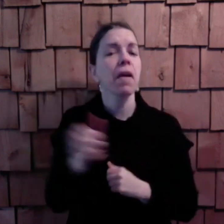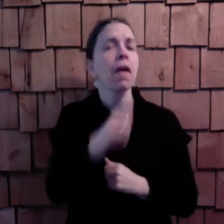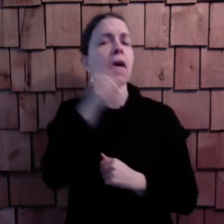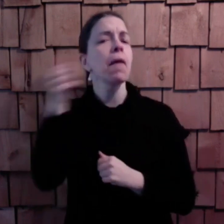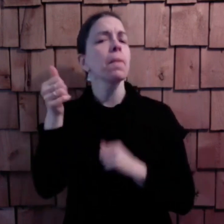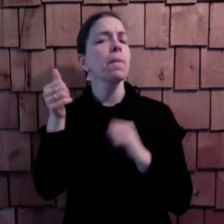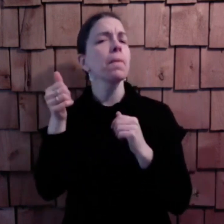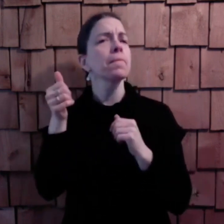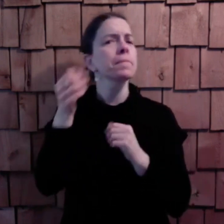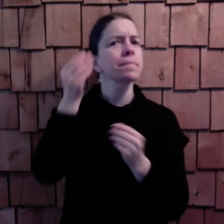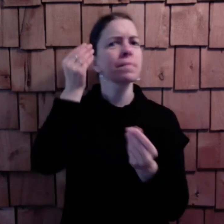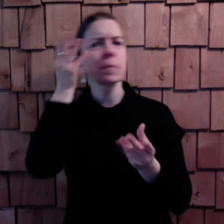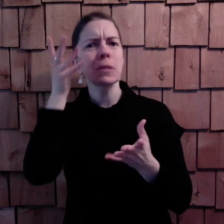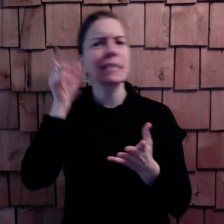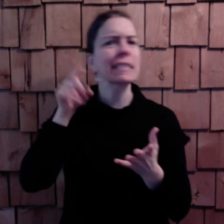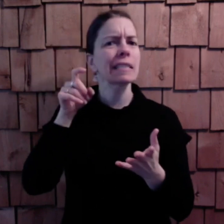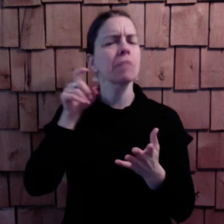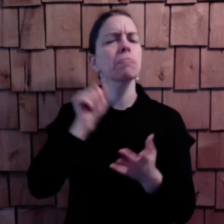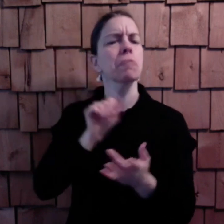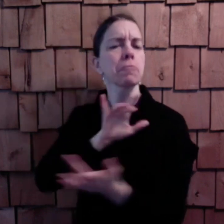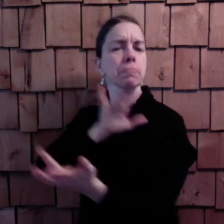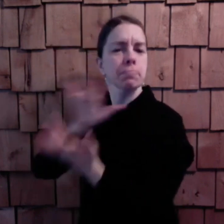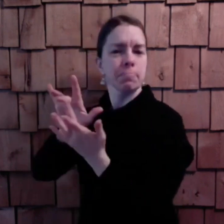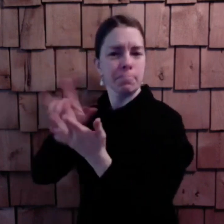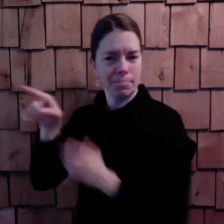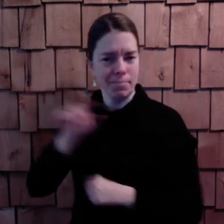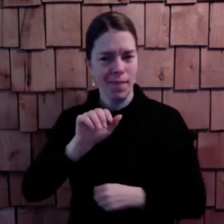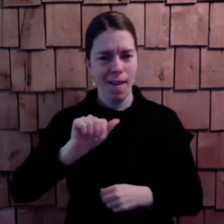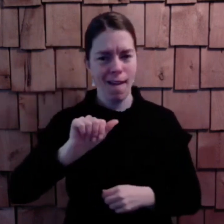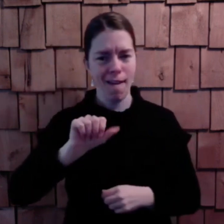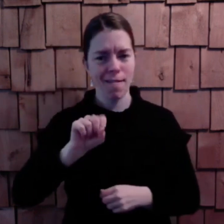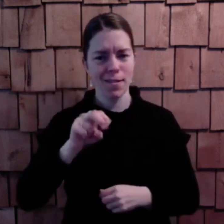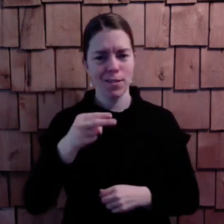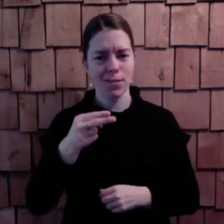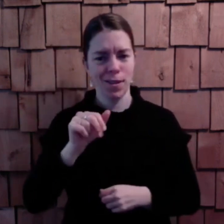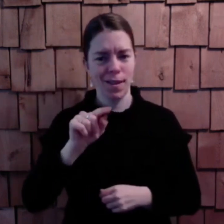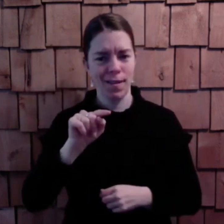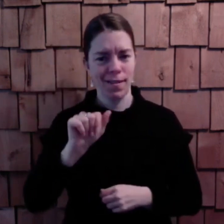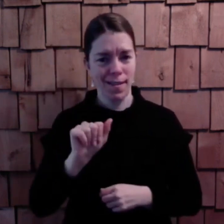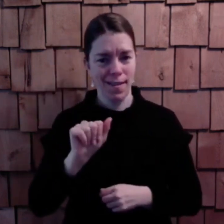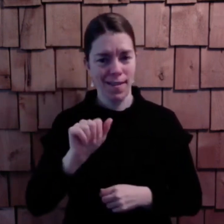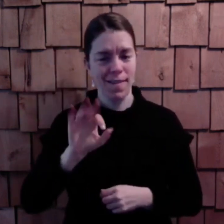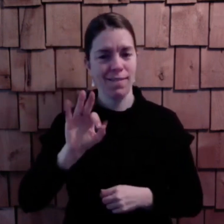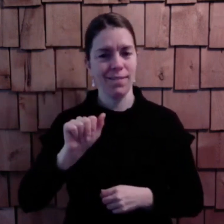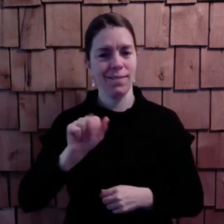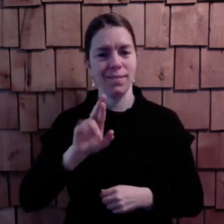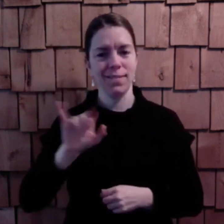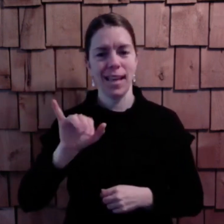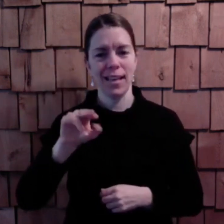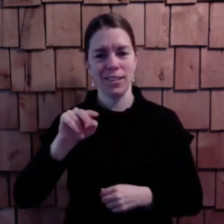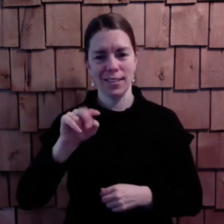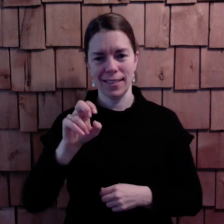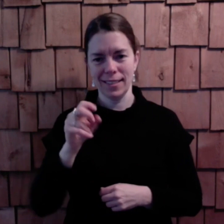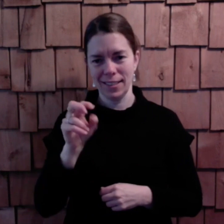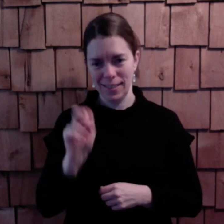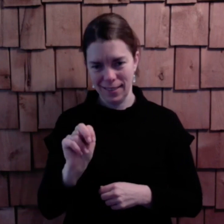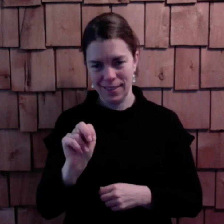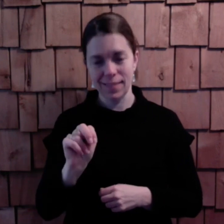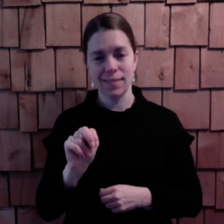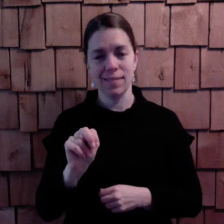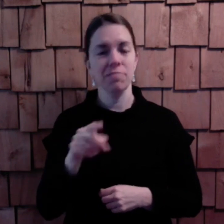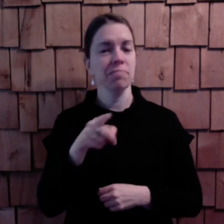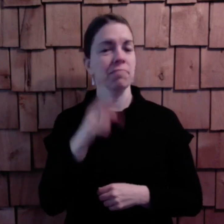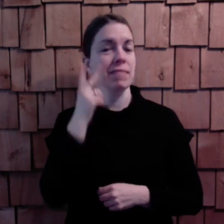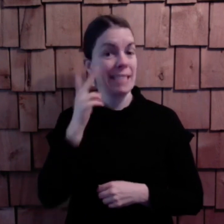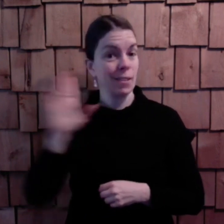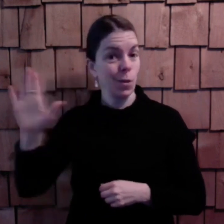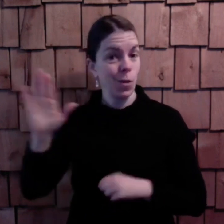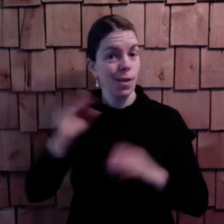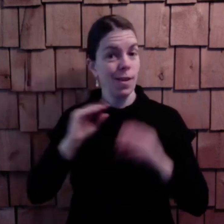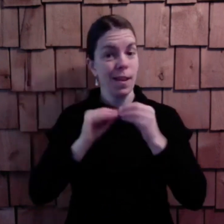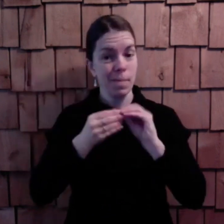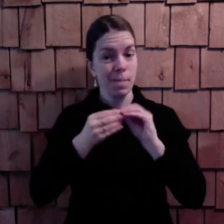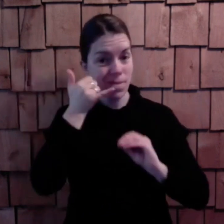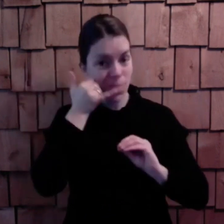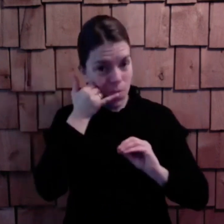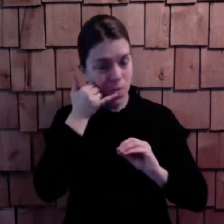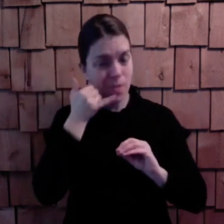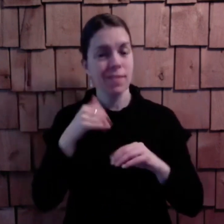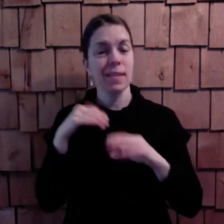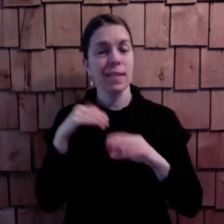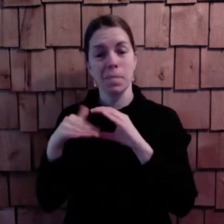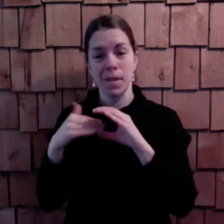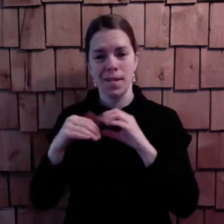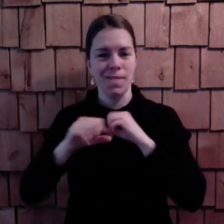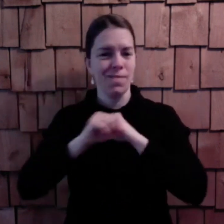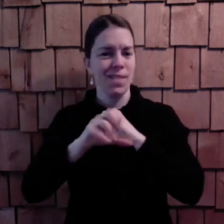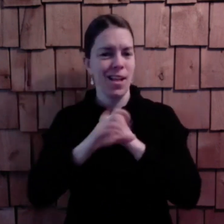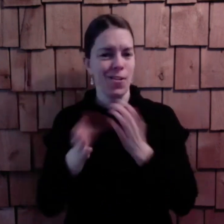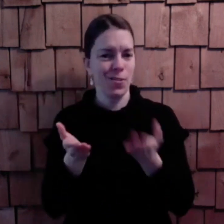If you need more information, contact Ashanta Farrington. Her contact information is on the event flyer.